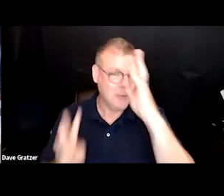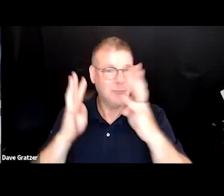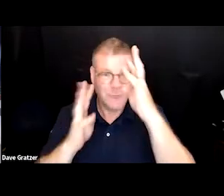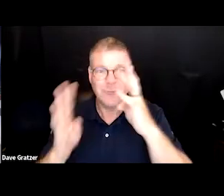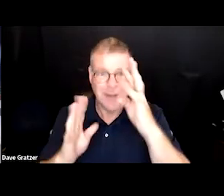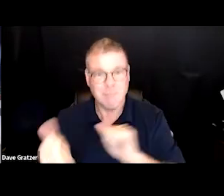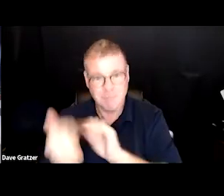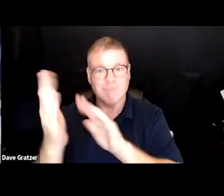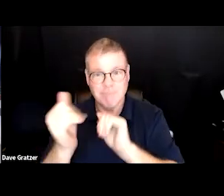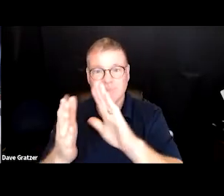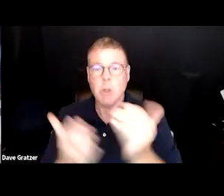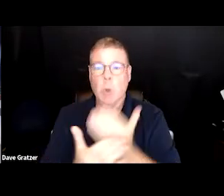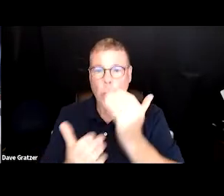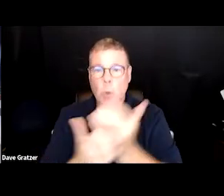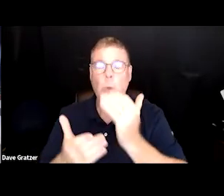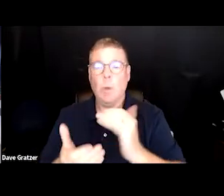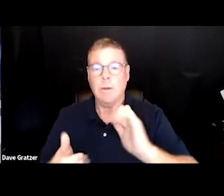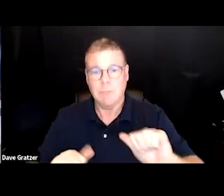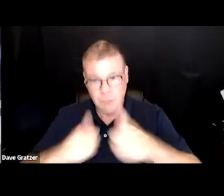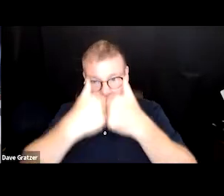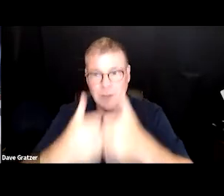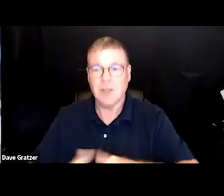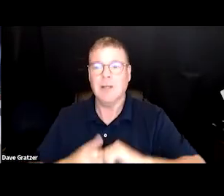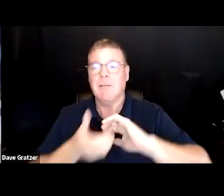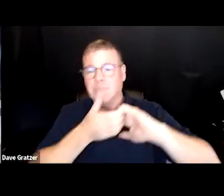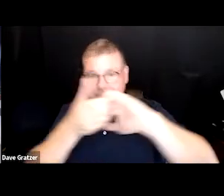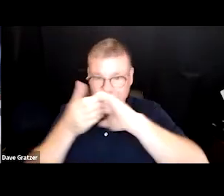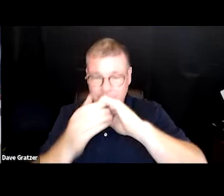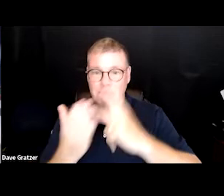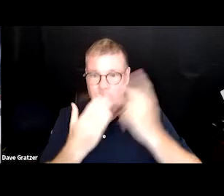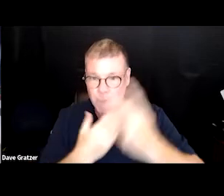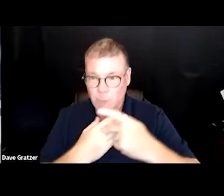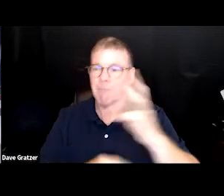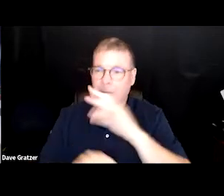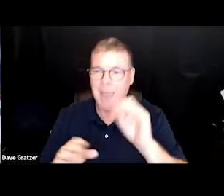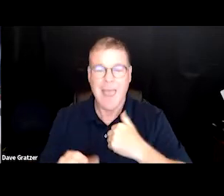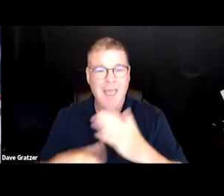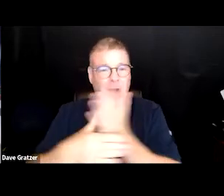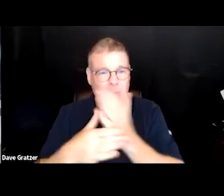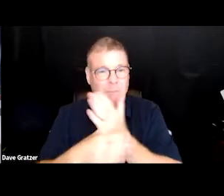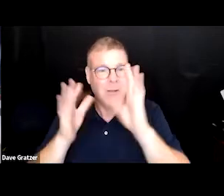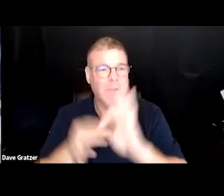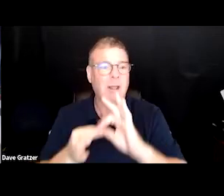through new programs, partnerships, strategies, and they can really act as a resource to one another via shared forums,